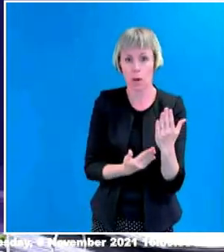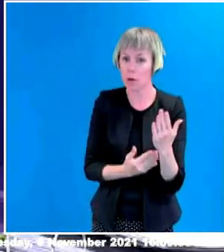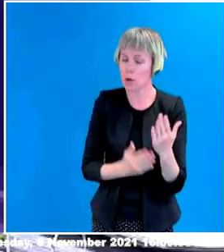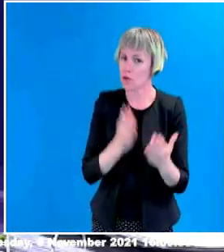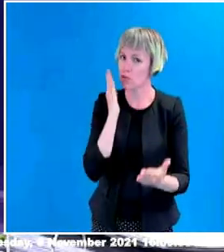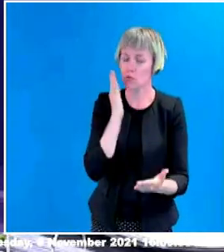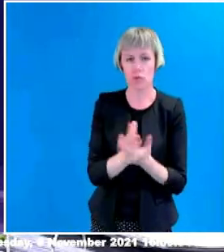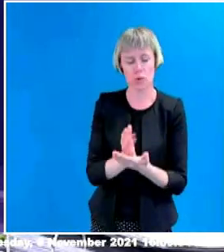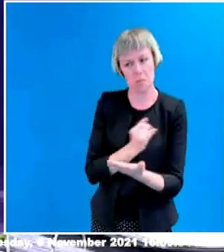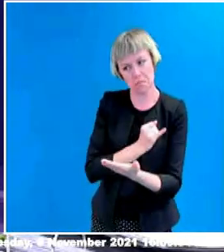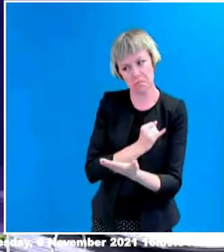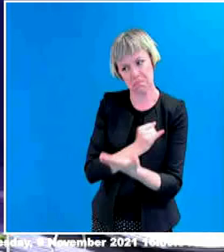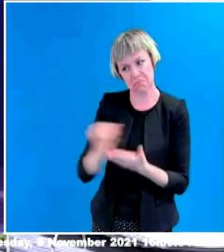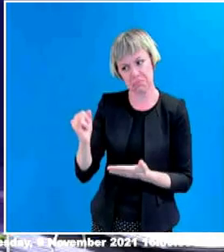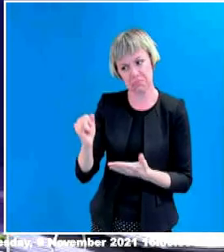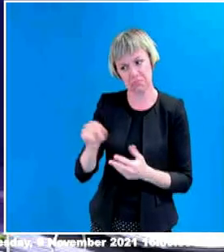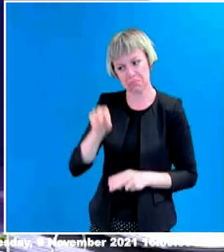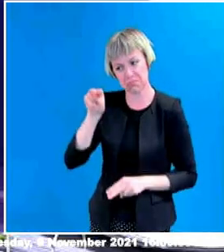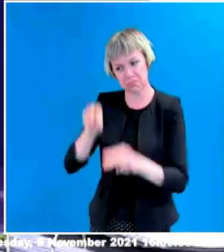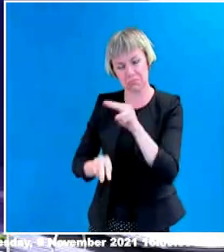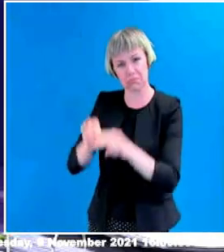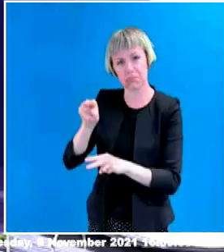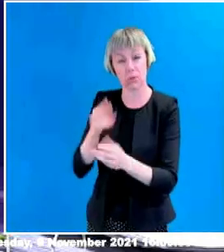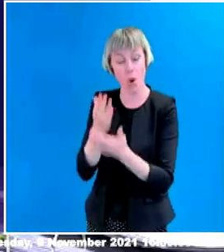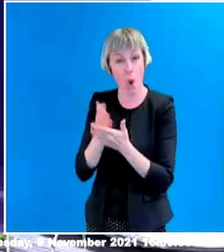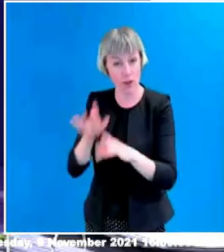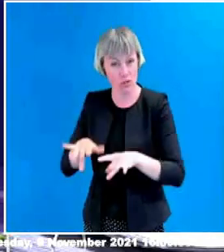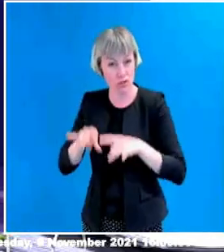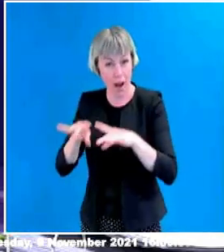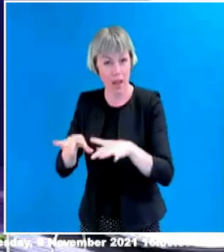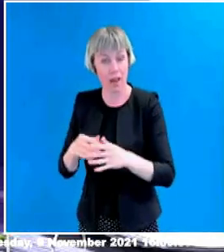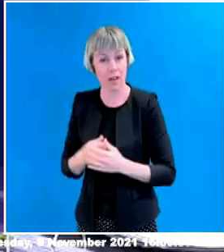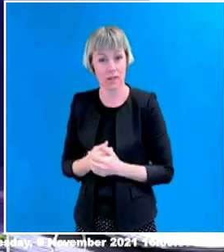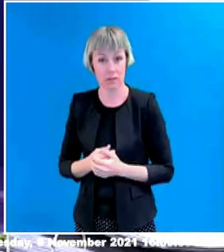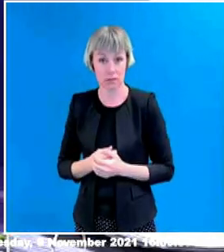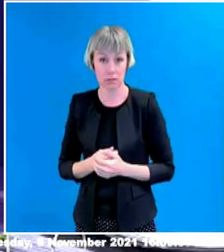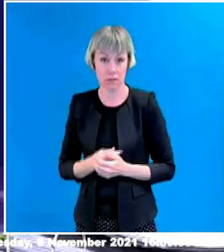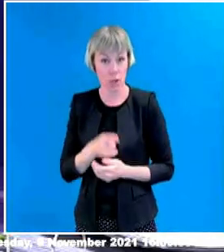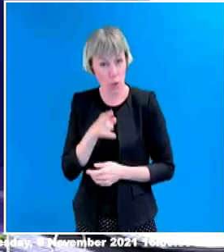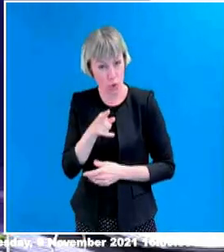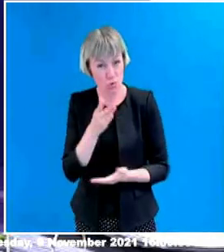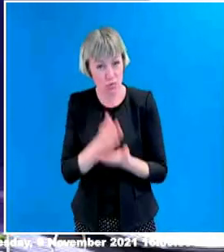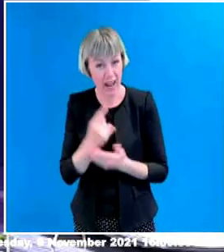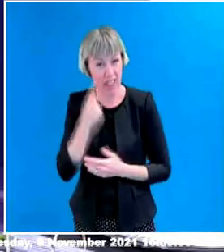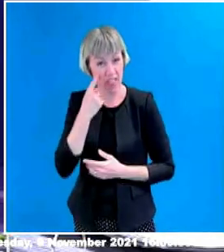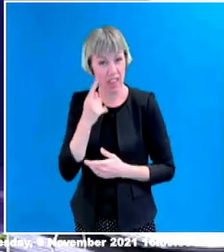Do you think that just distributing that to a bunch of departments and ministers